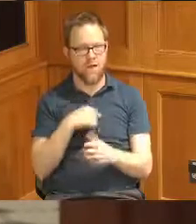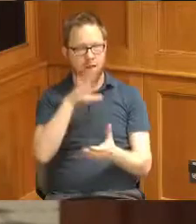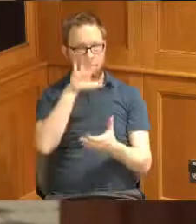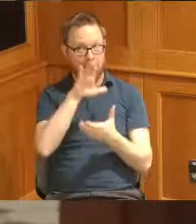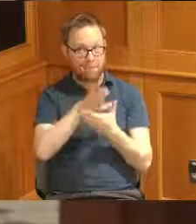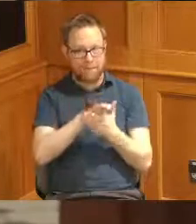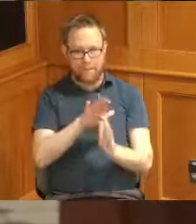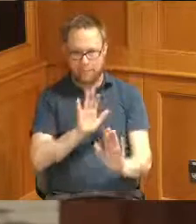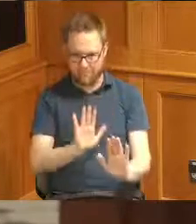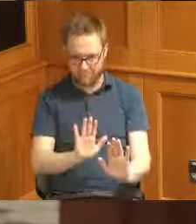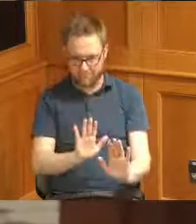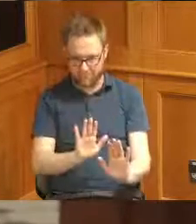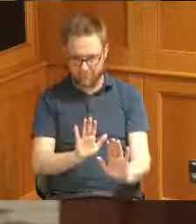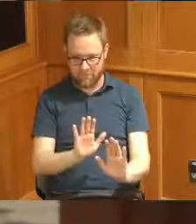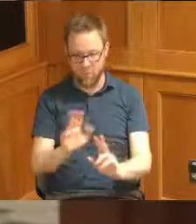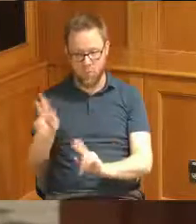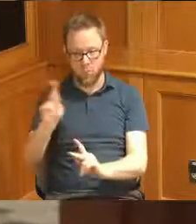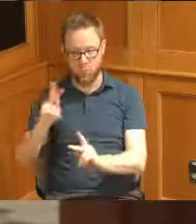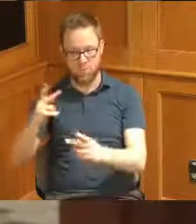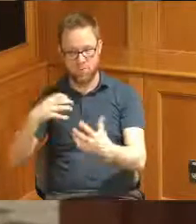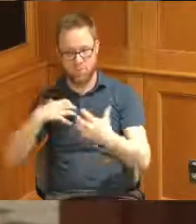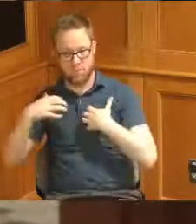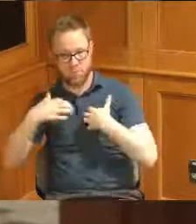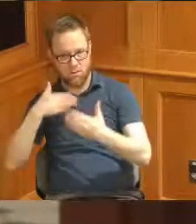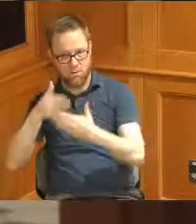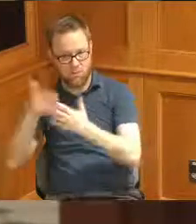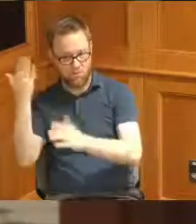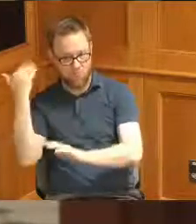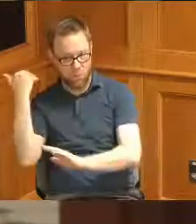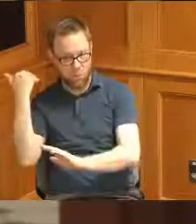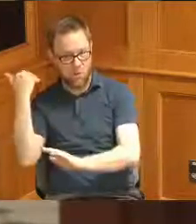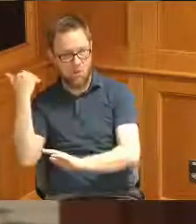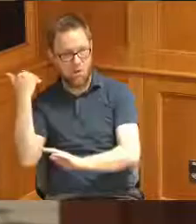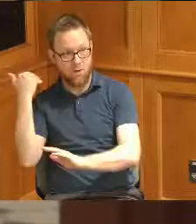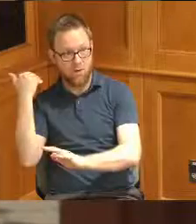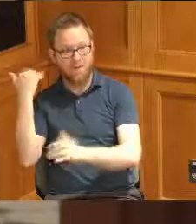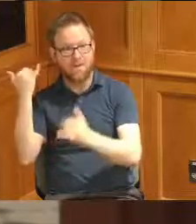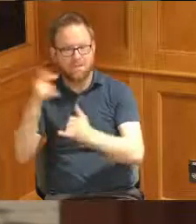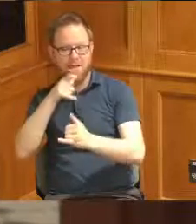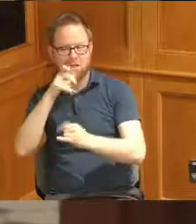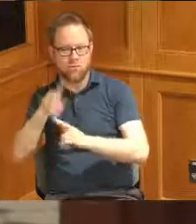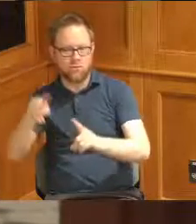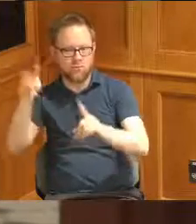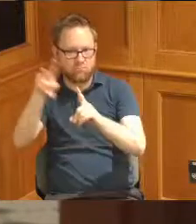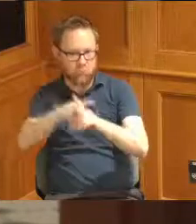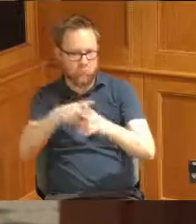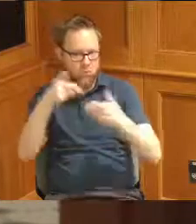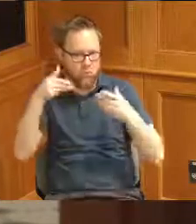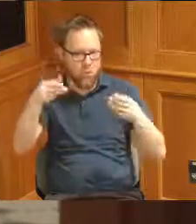this the people that were opposed previously are the petitioners for this one this will prevent